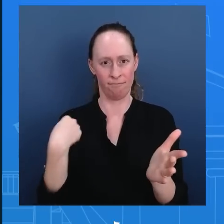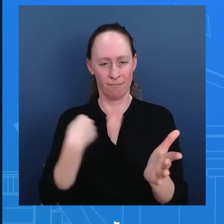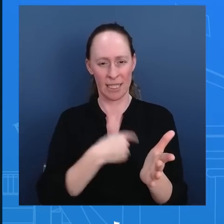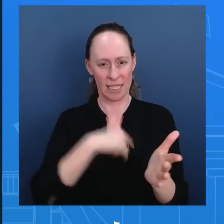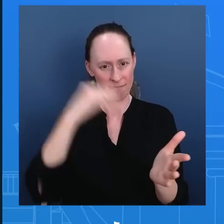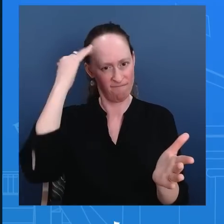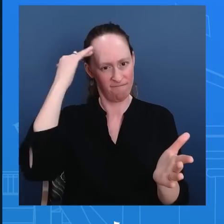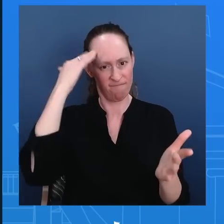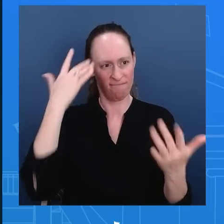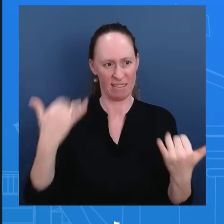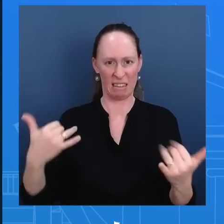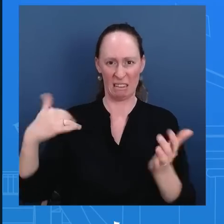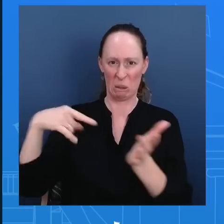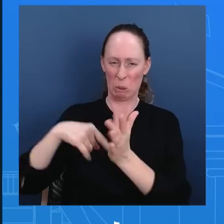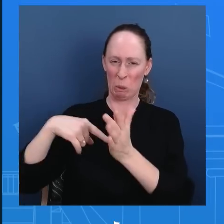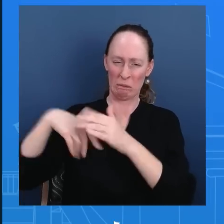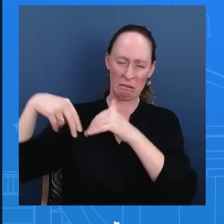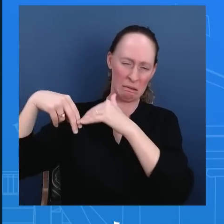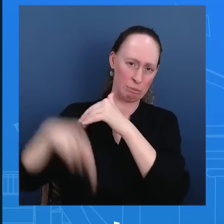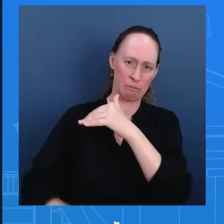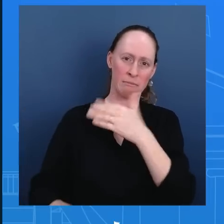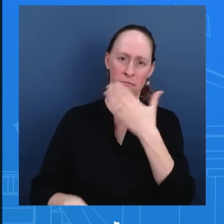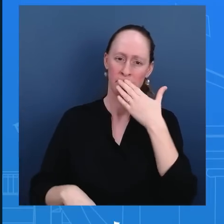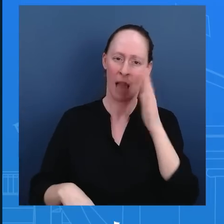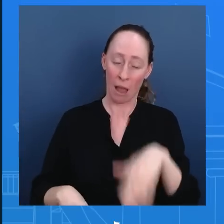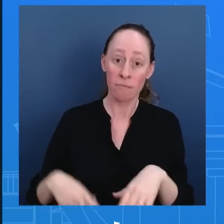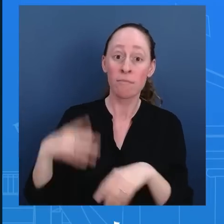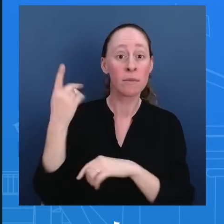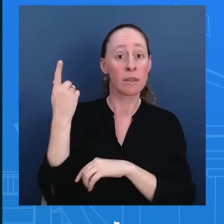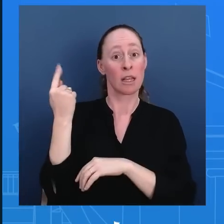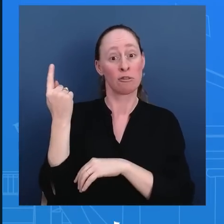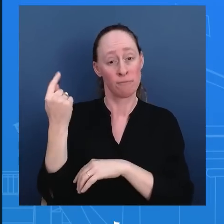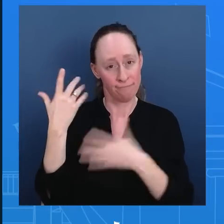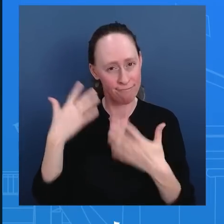for example, last year, the $1 trillion debt deal